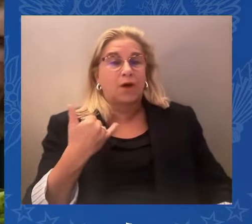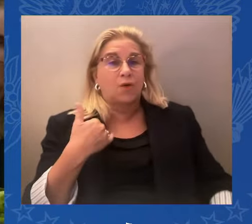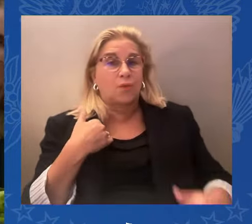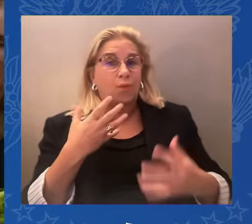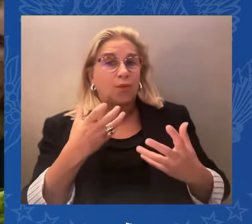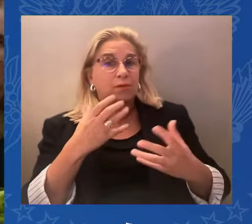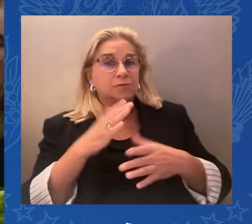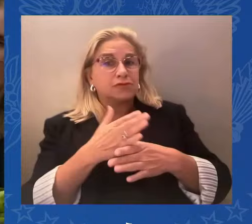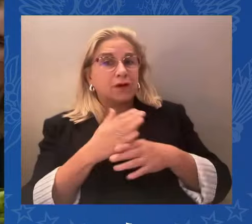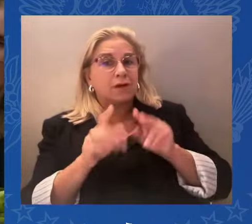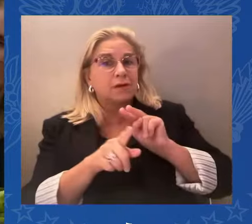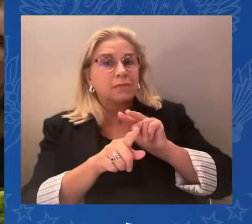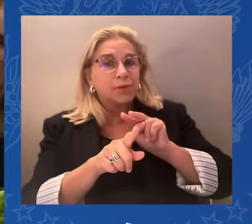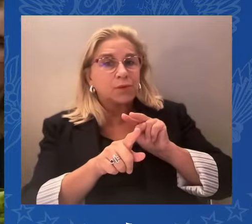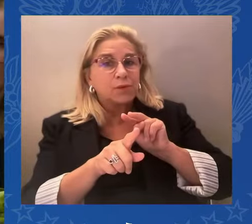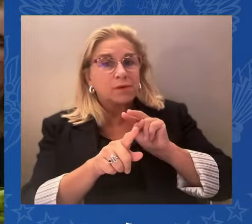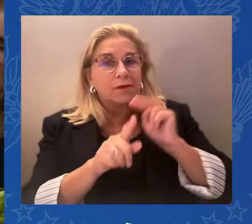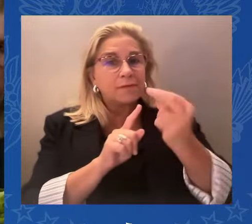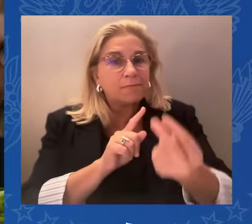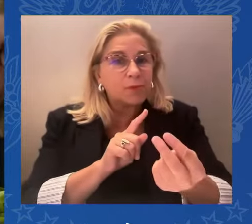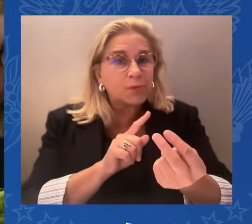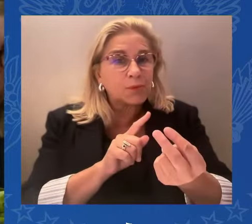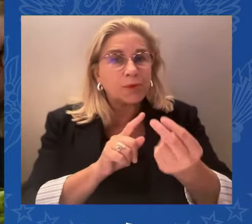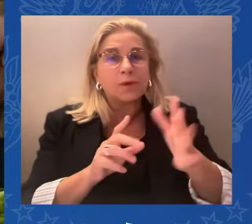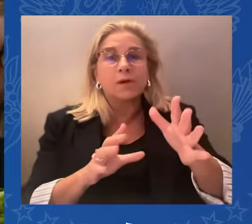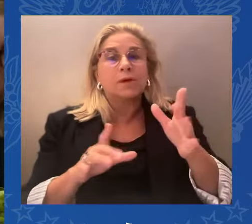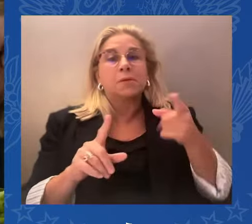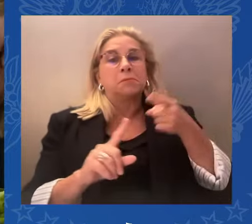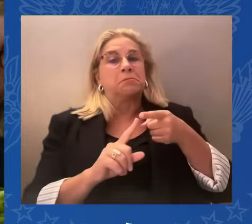that security and stability is something that we strive for,